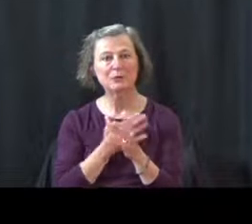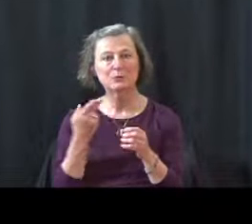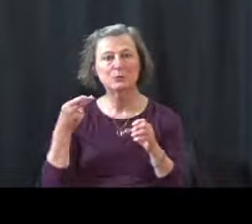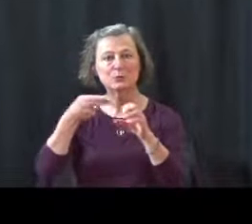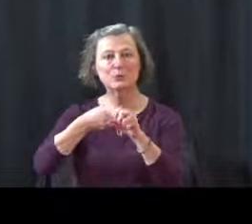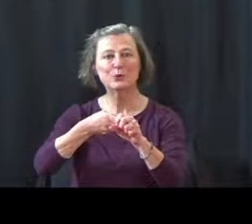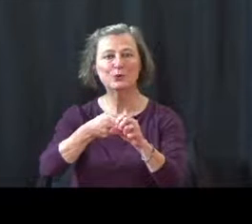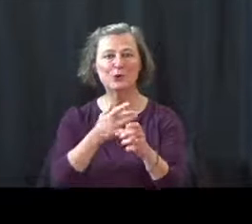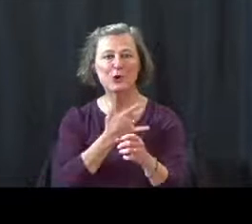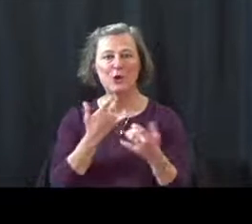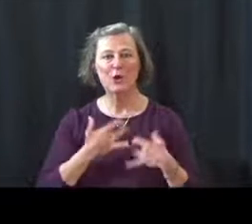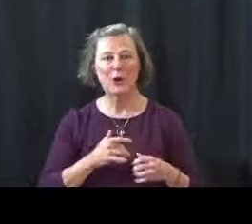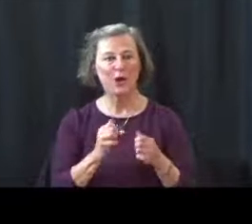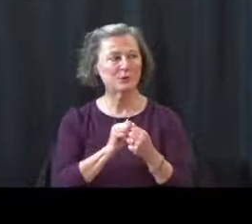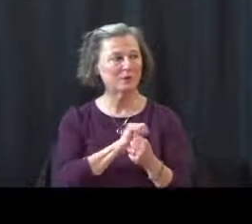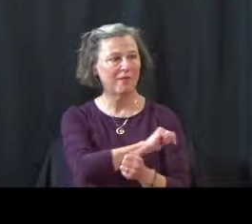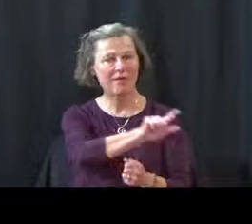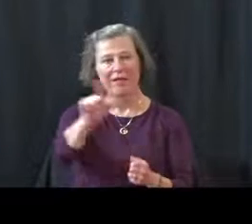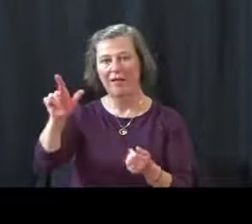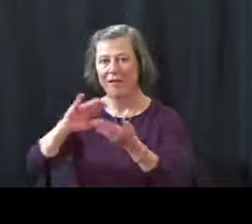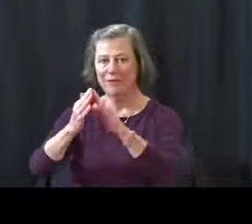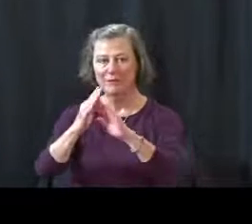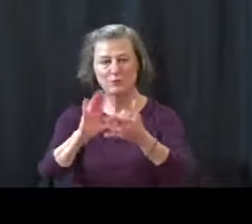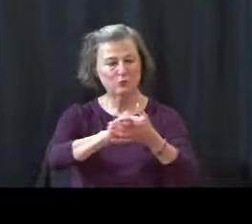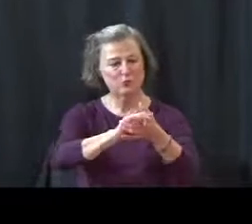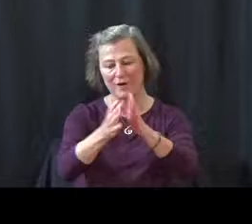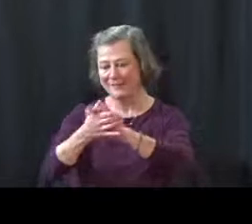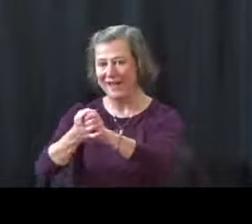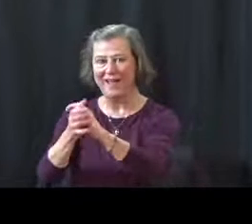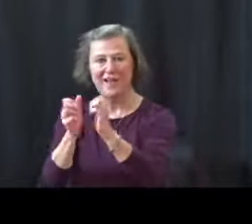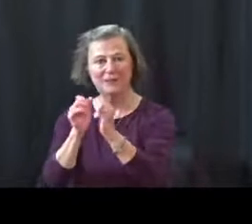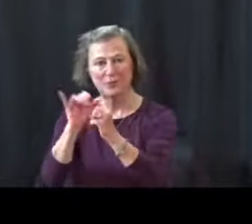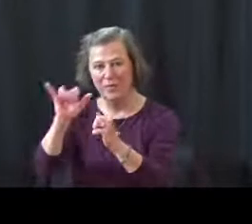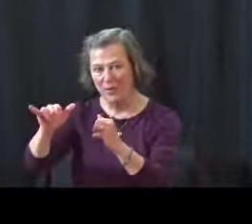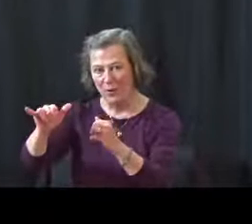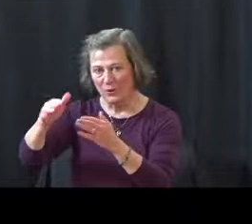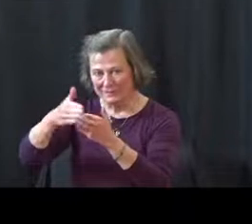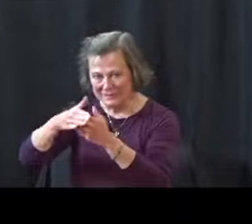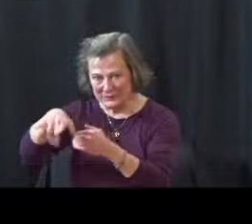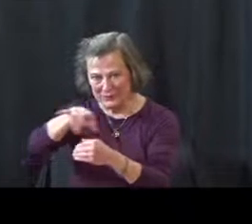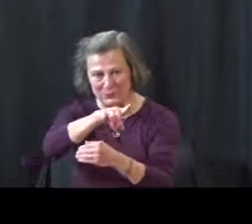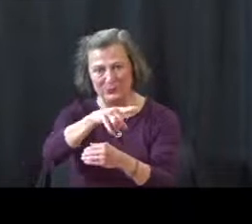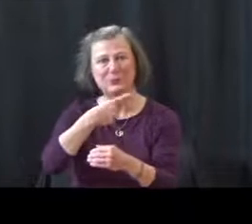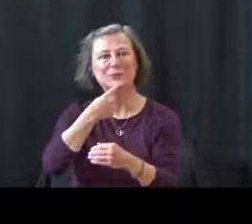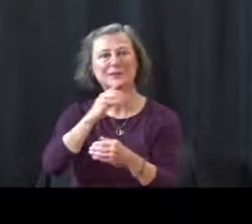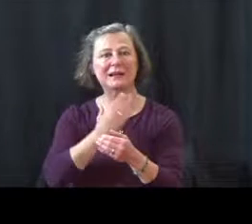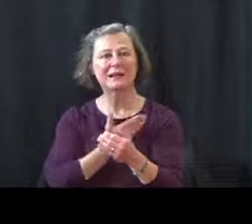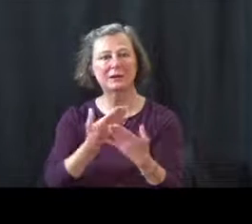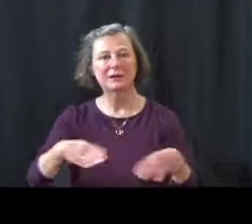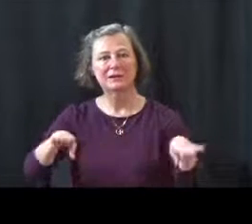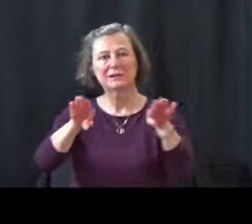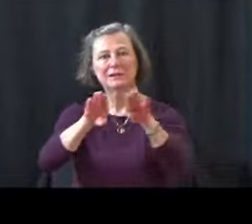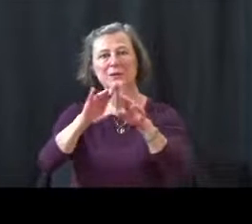entire community and join hands with those around you as we say our closing words.